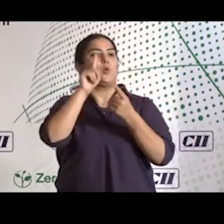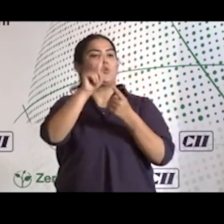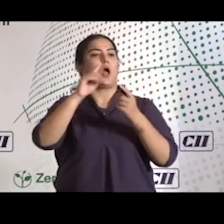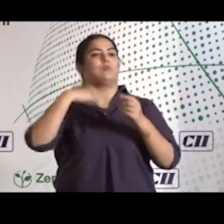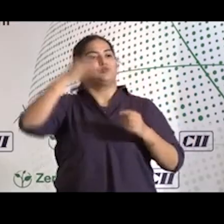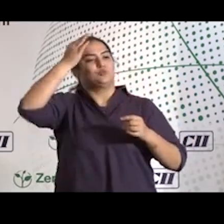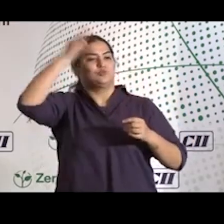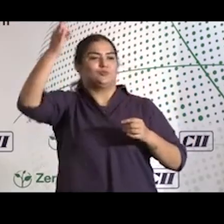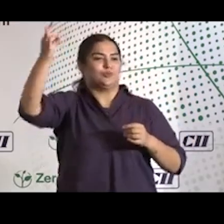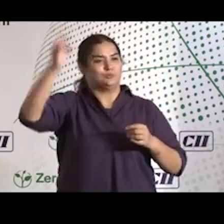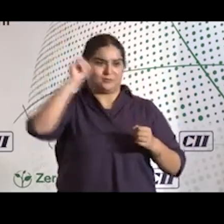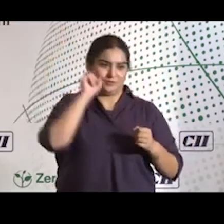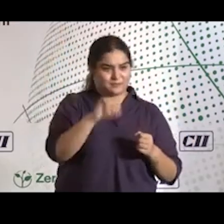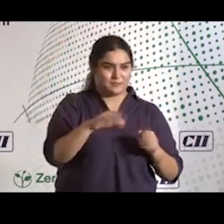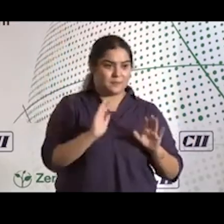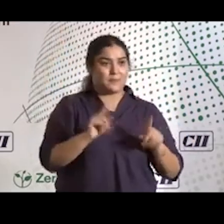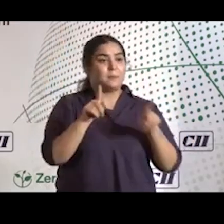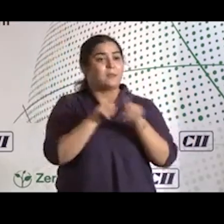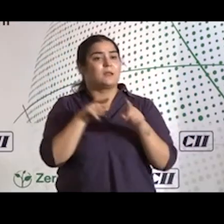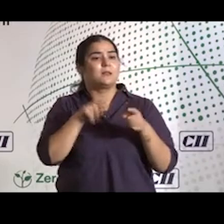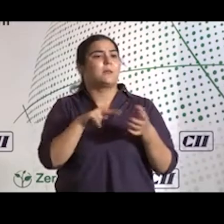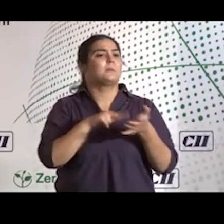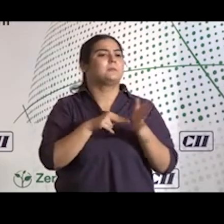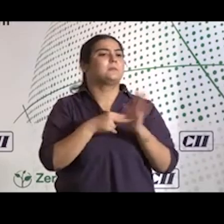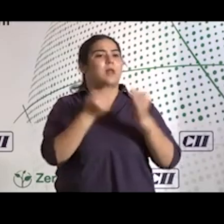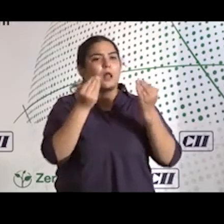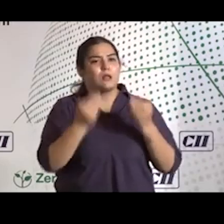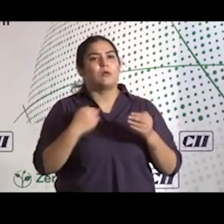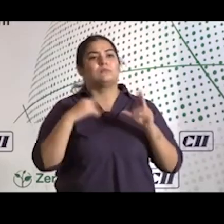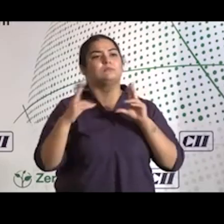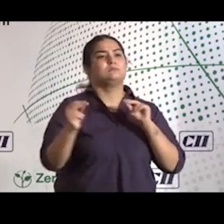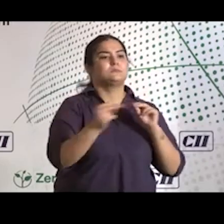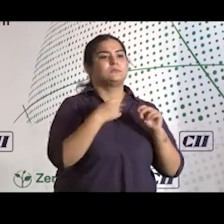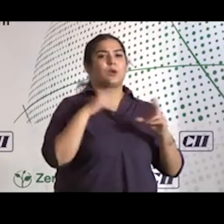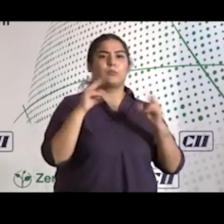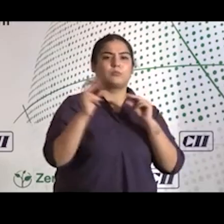I think that is very global. I think it is all about that now. I think we are talking about globalization.